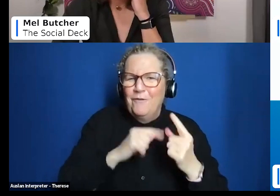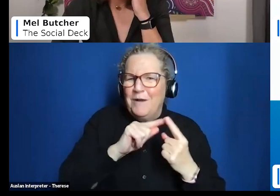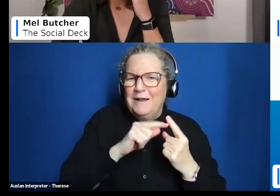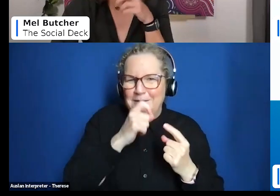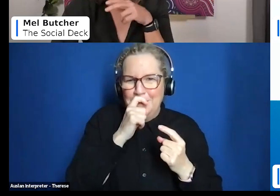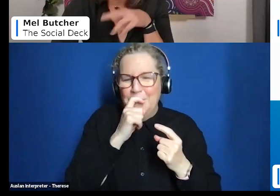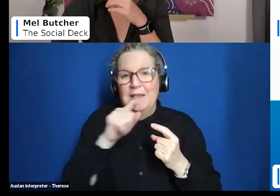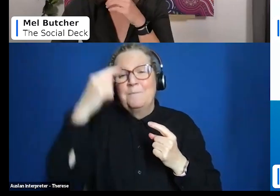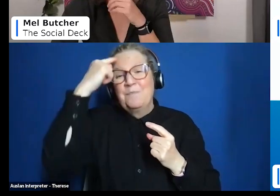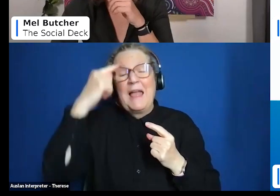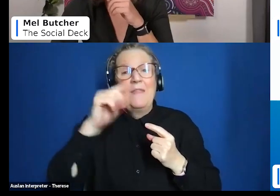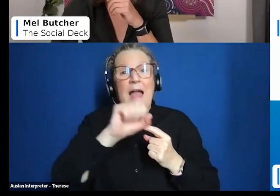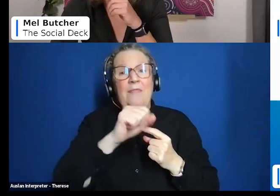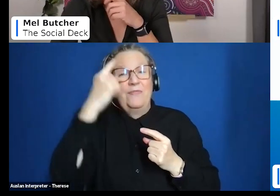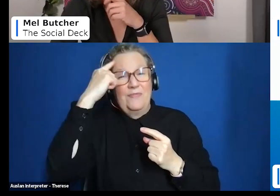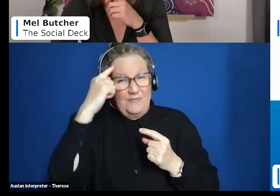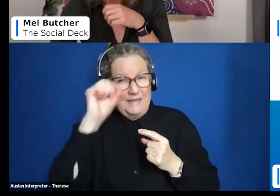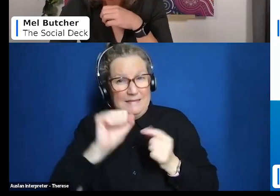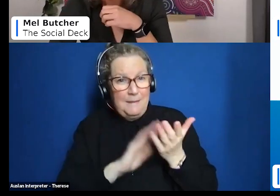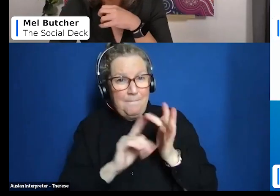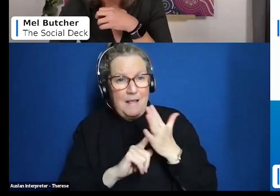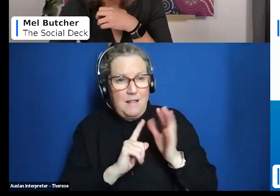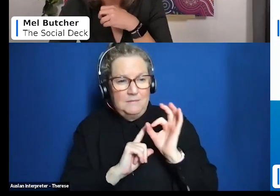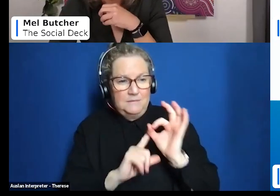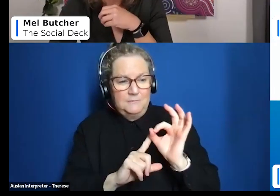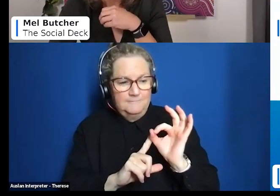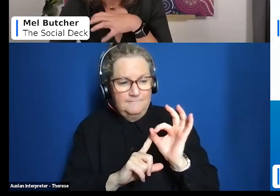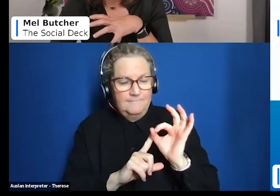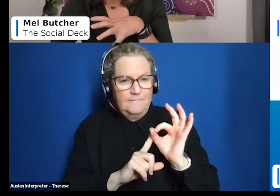in terms of the other part of the question was around whether